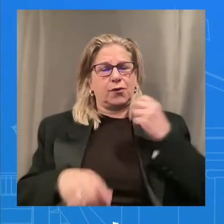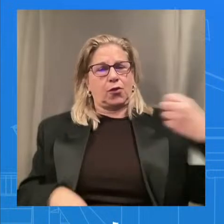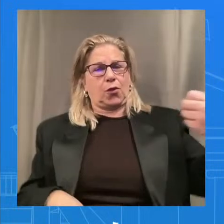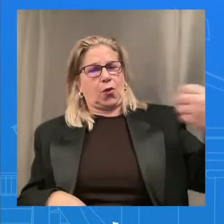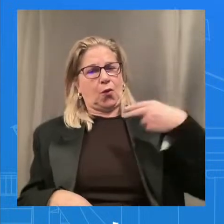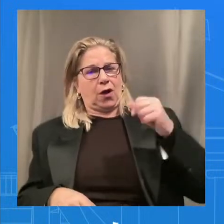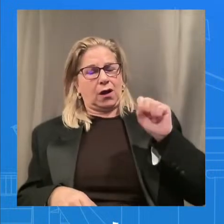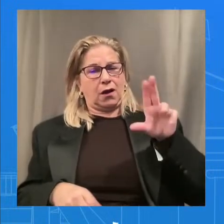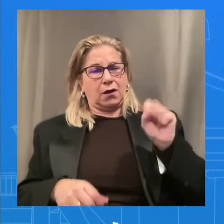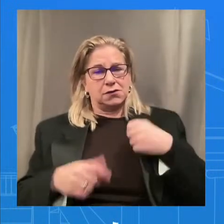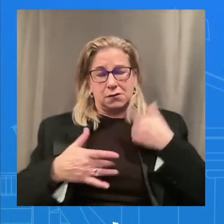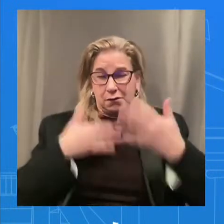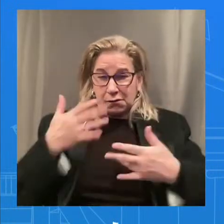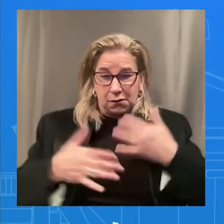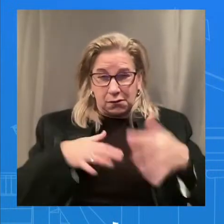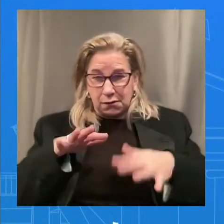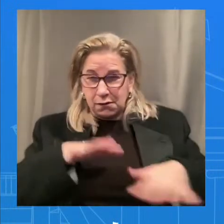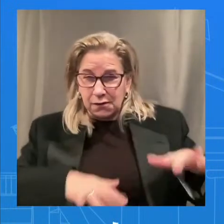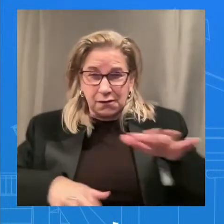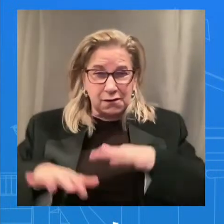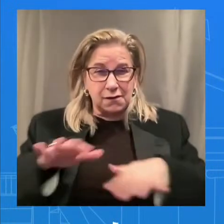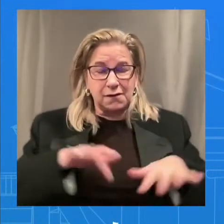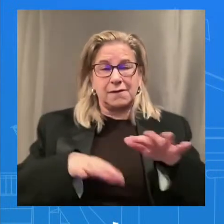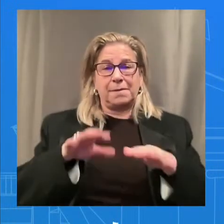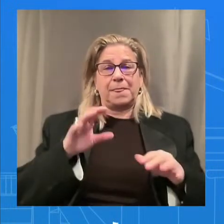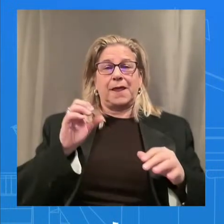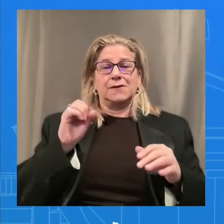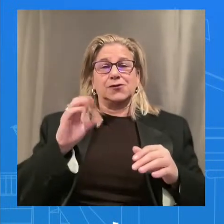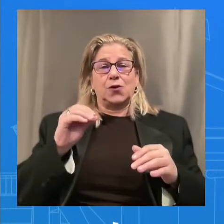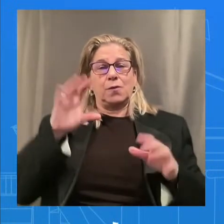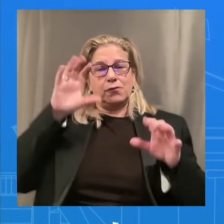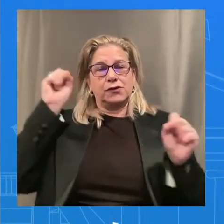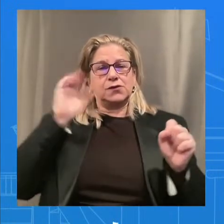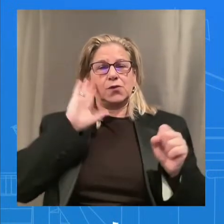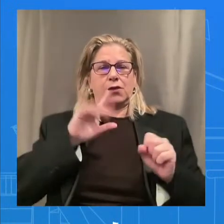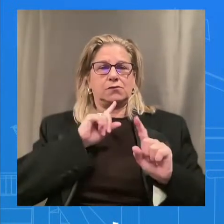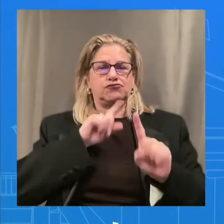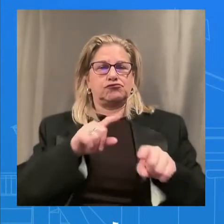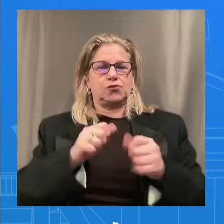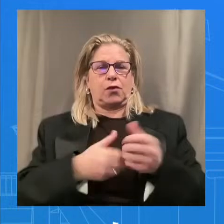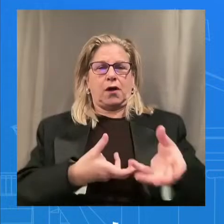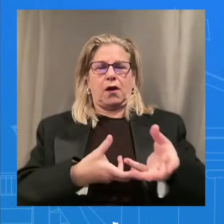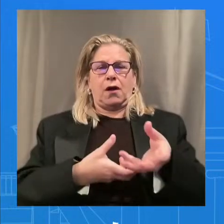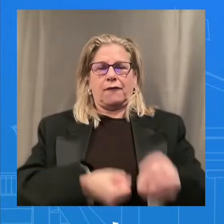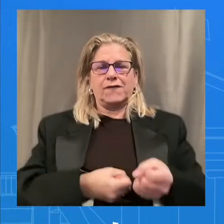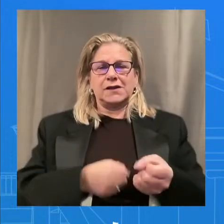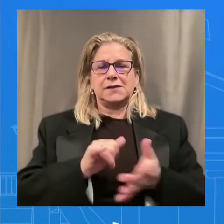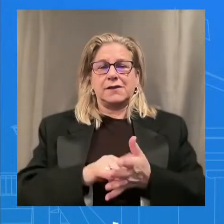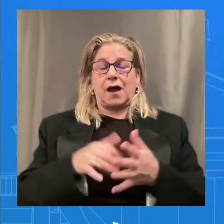that America is winning that contest for the future. If you look around the world today and you ask the question,